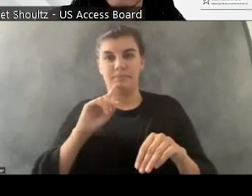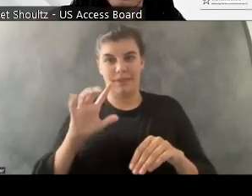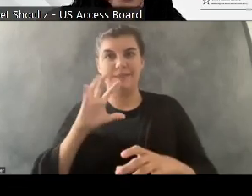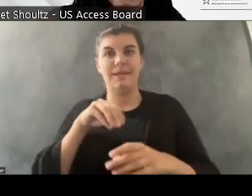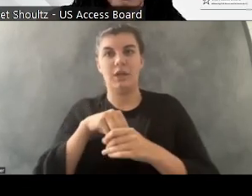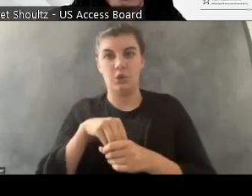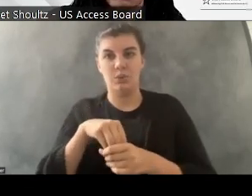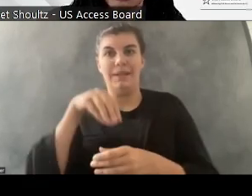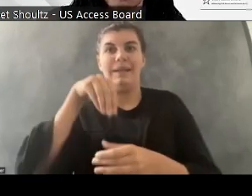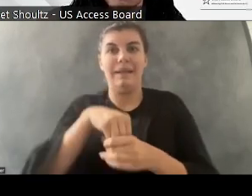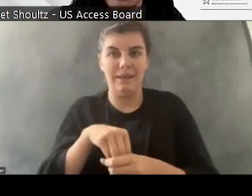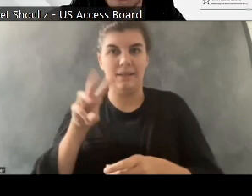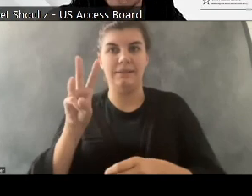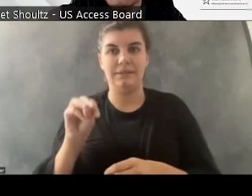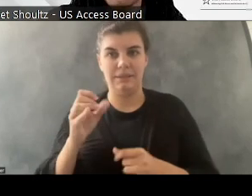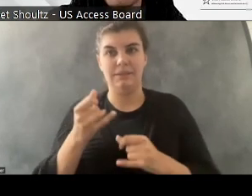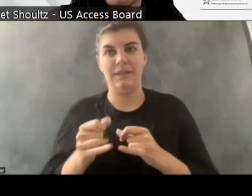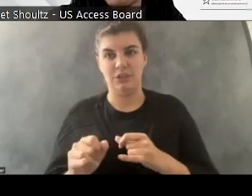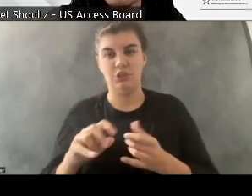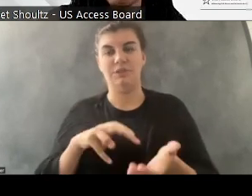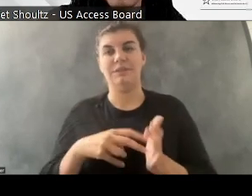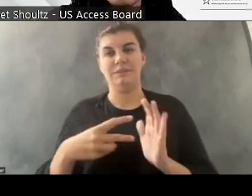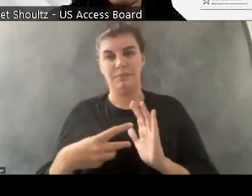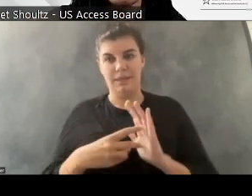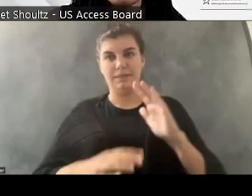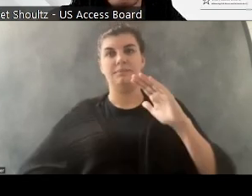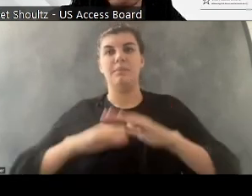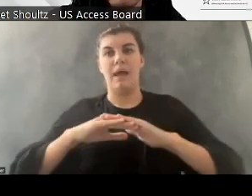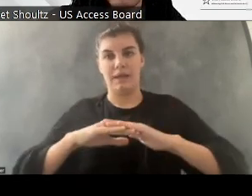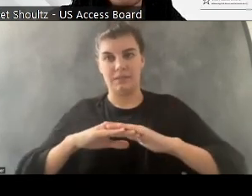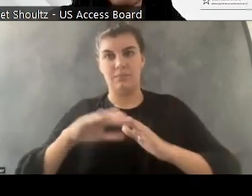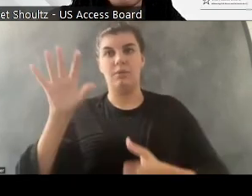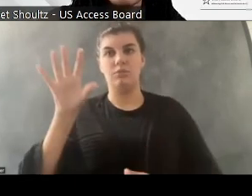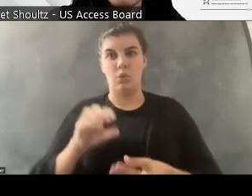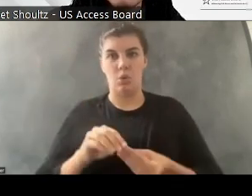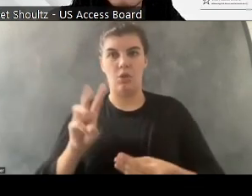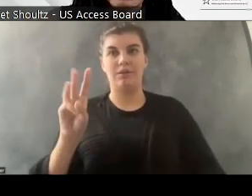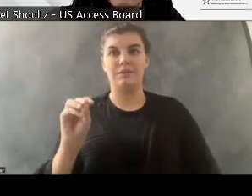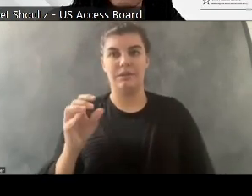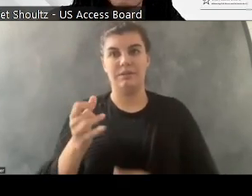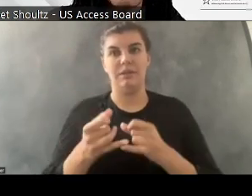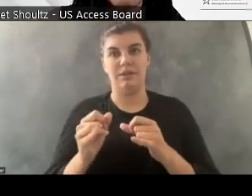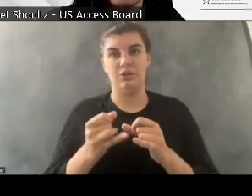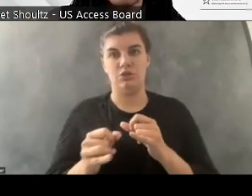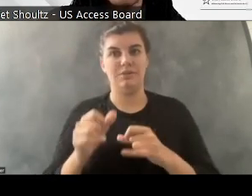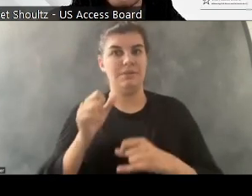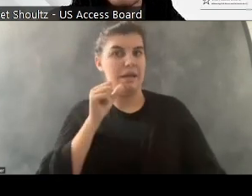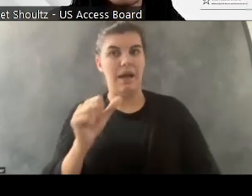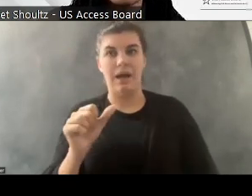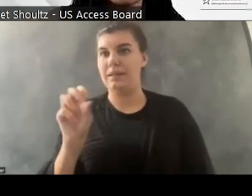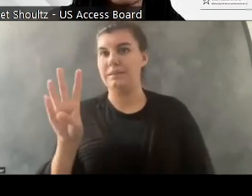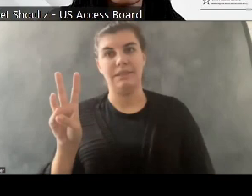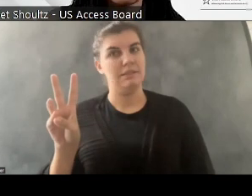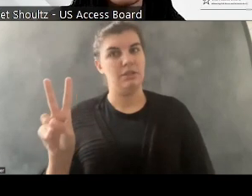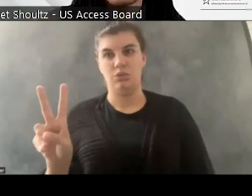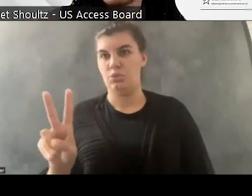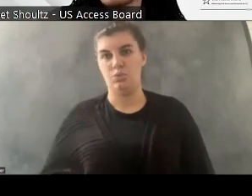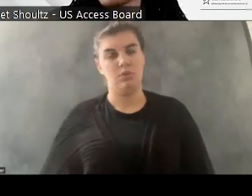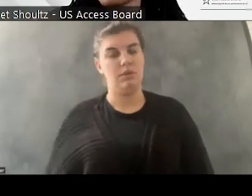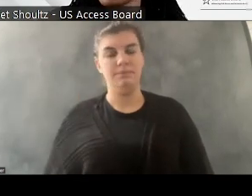included in that 60 inches. So in other words the maximum setback would be 60 inches not 62 inches.